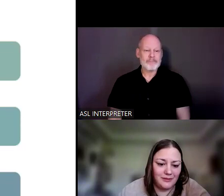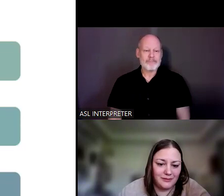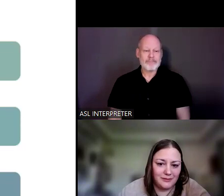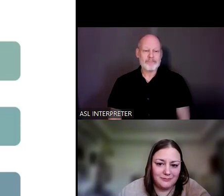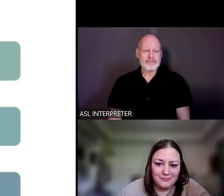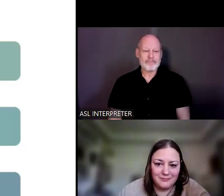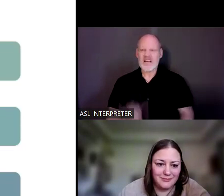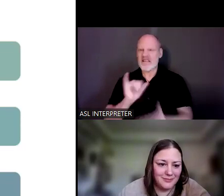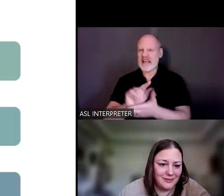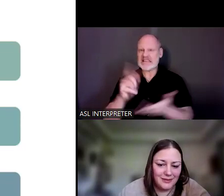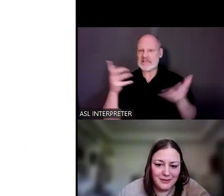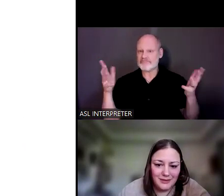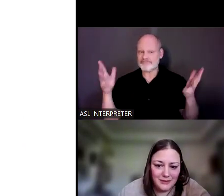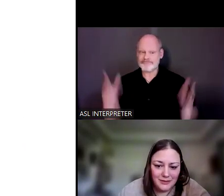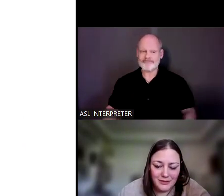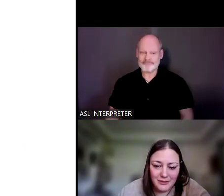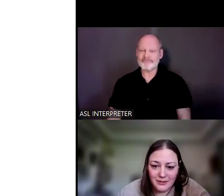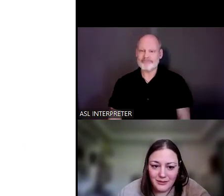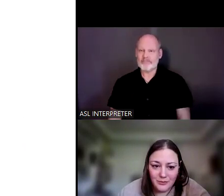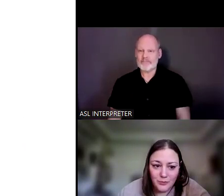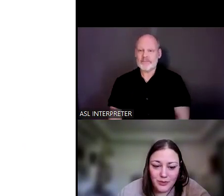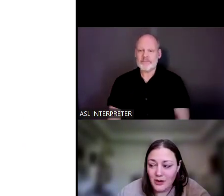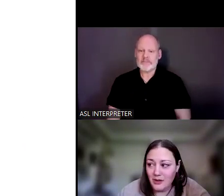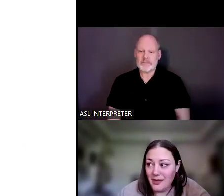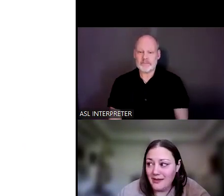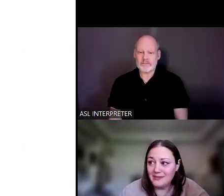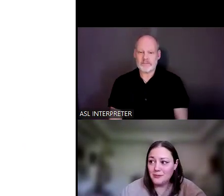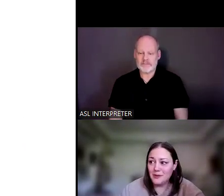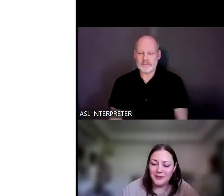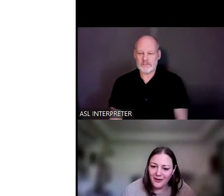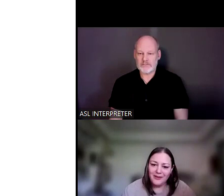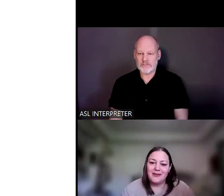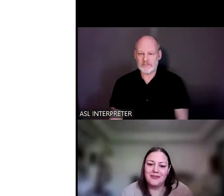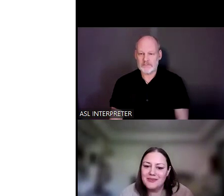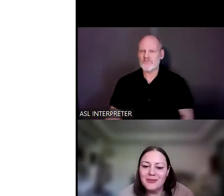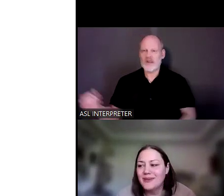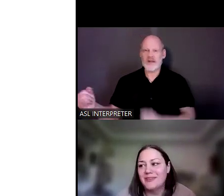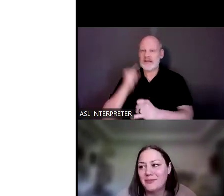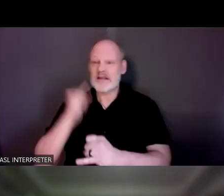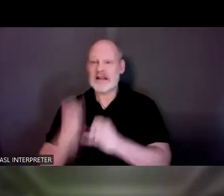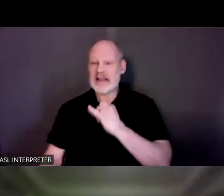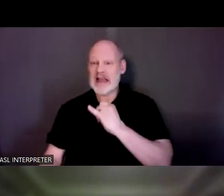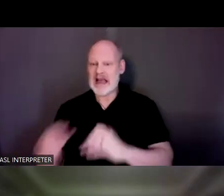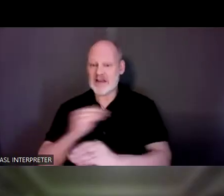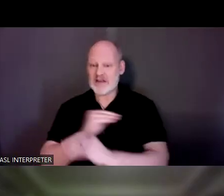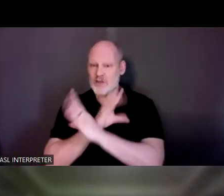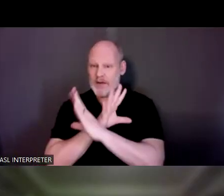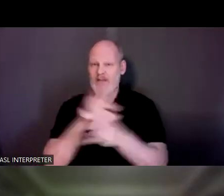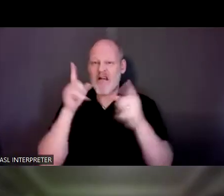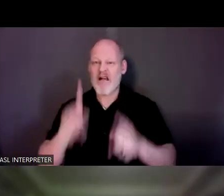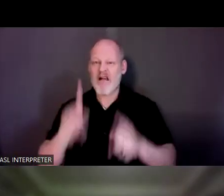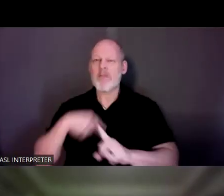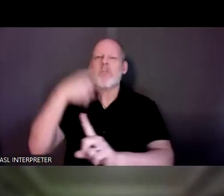it well our last webinar of the school year is coming up next month um so we'll